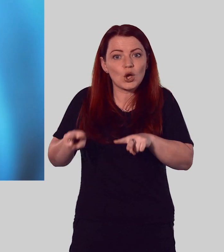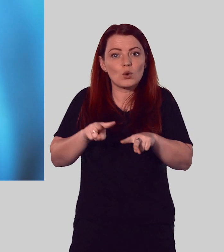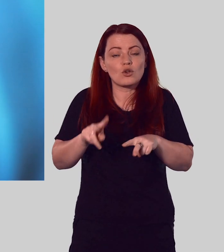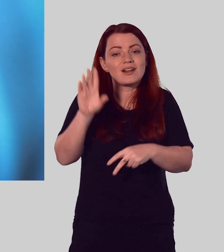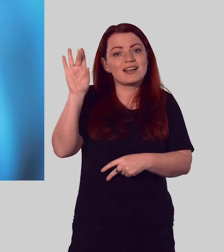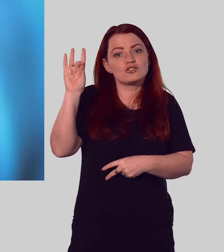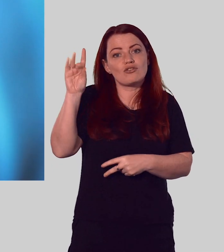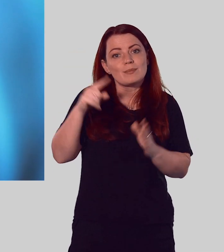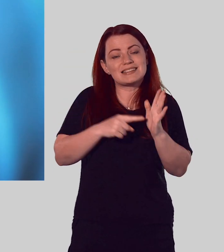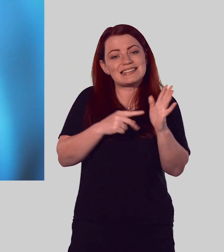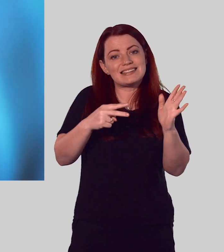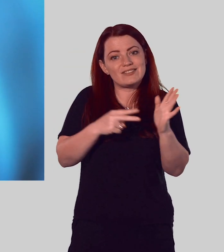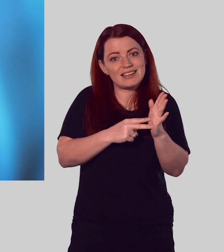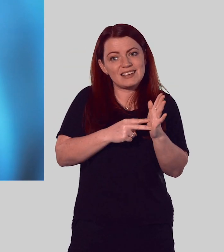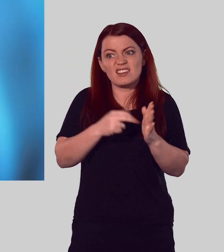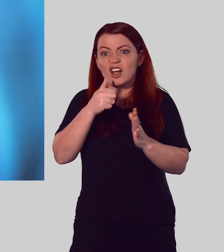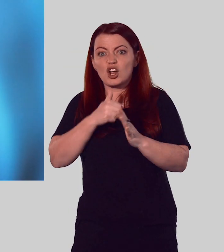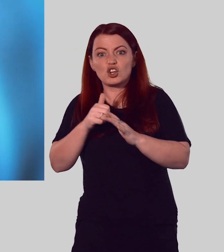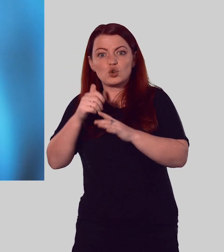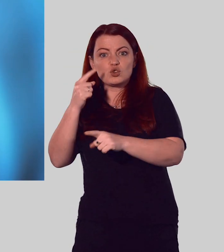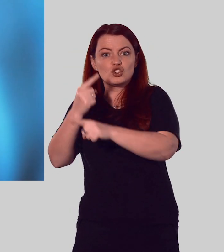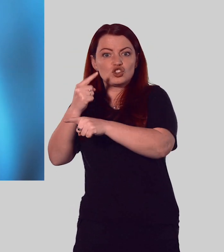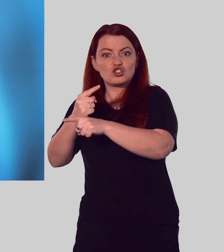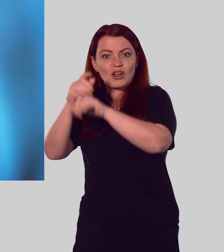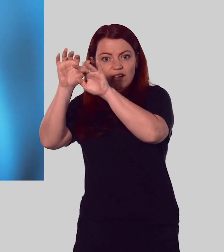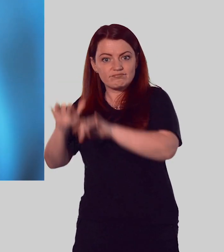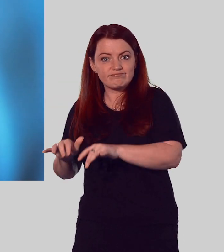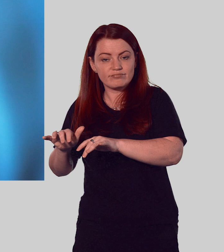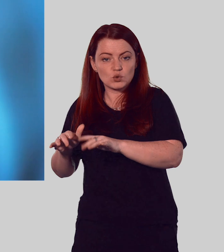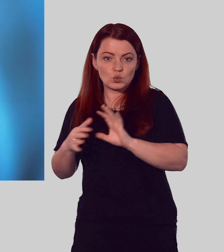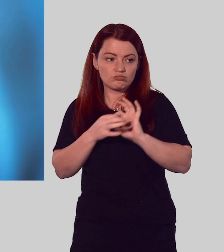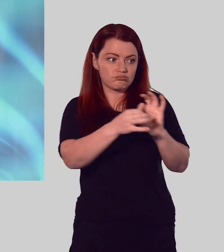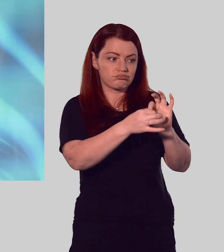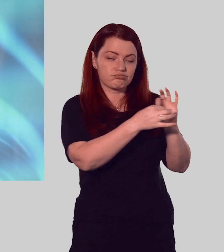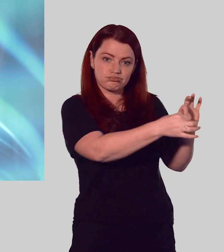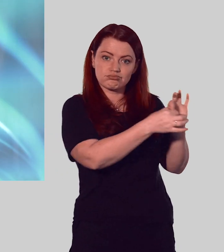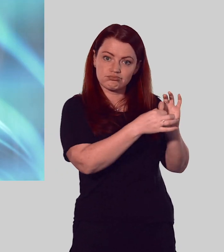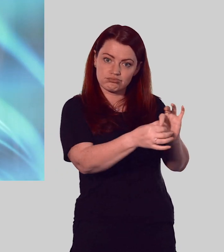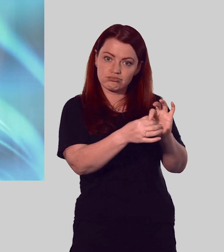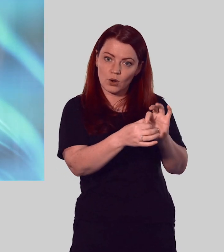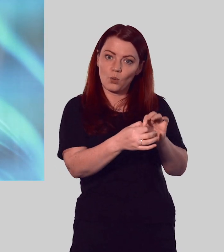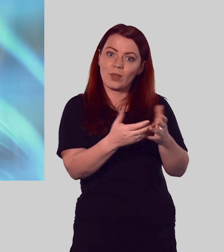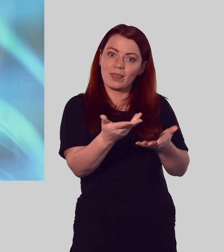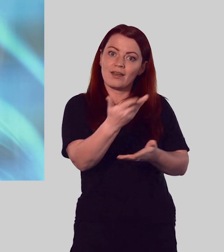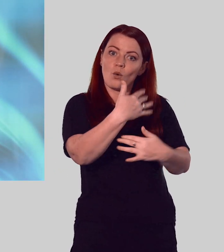and use the chat feature to interact with your audience. You can also save a replay